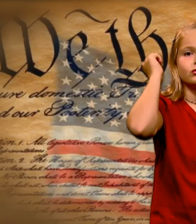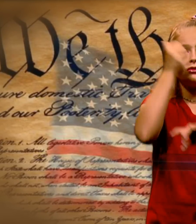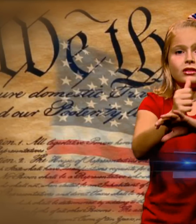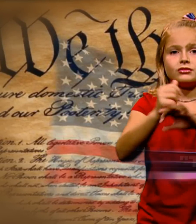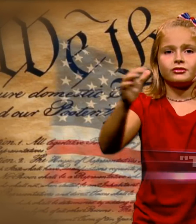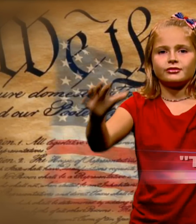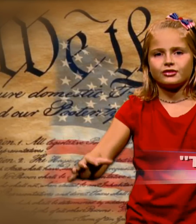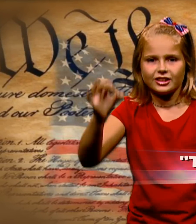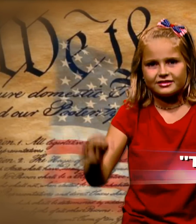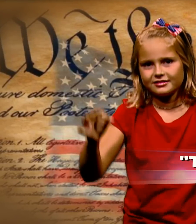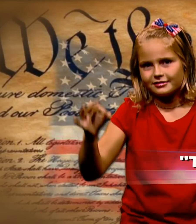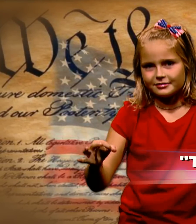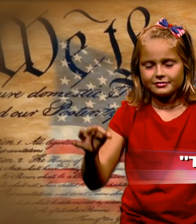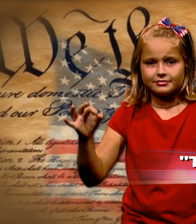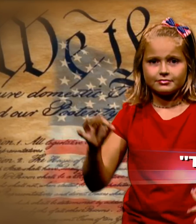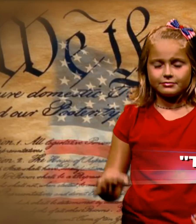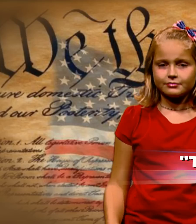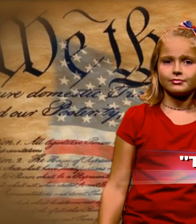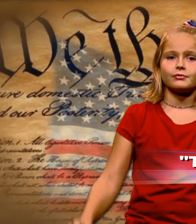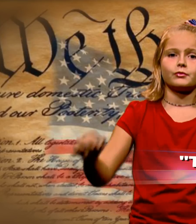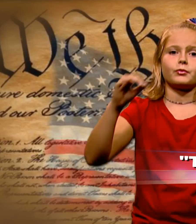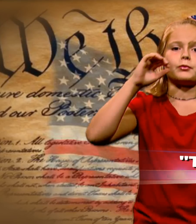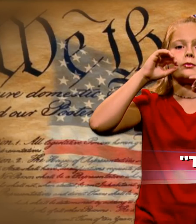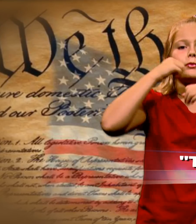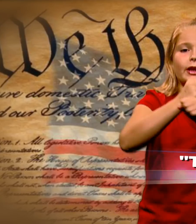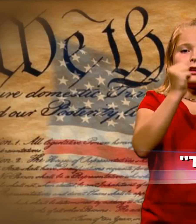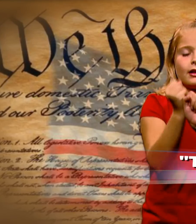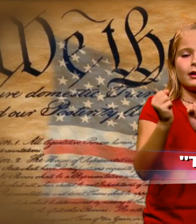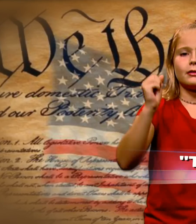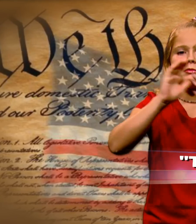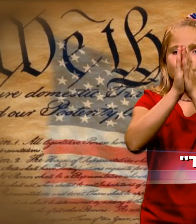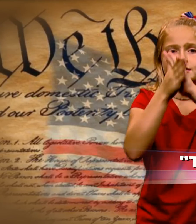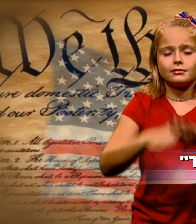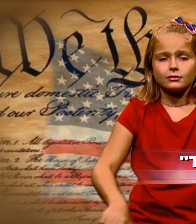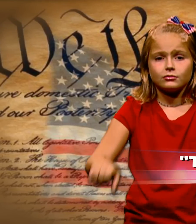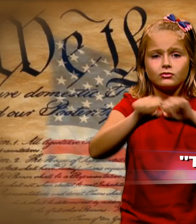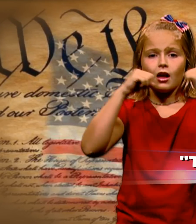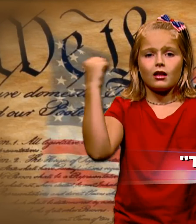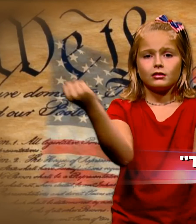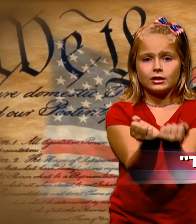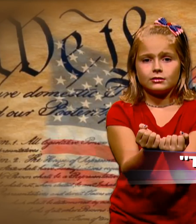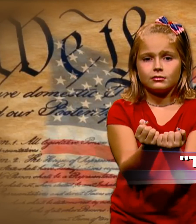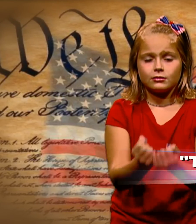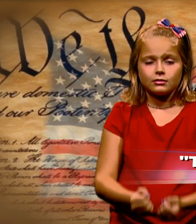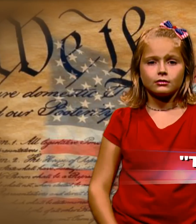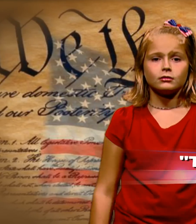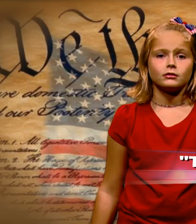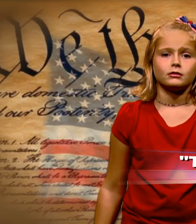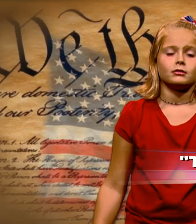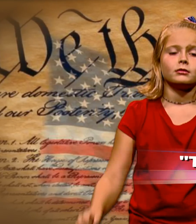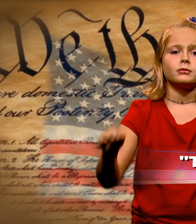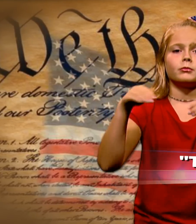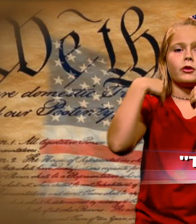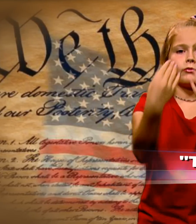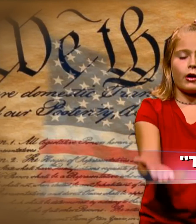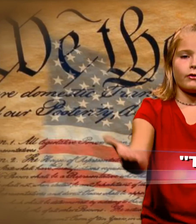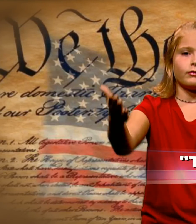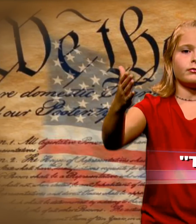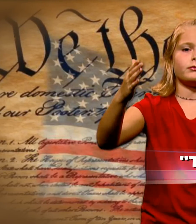We the People of the United States, in order to form a more perfect union, establish Justice, insure